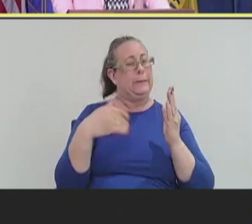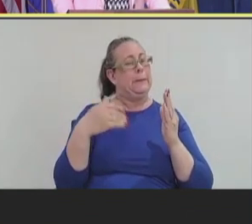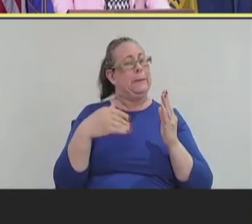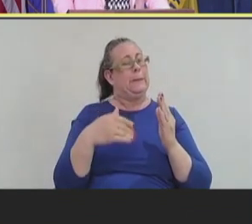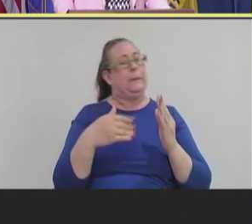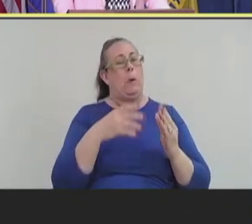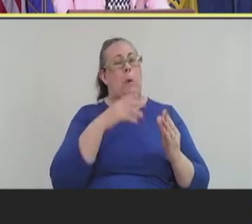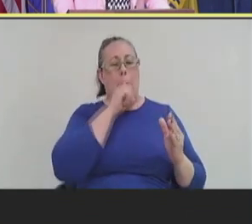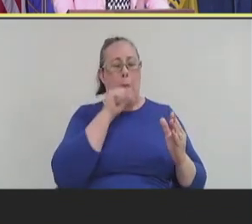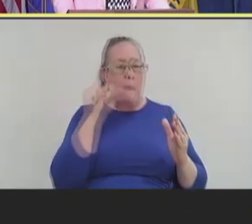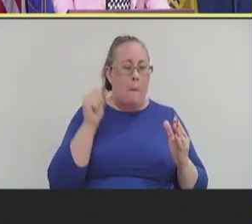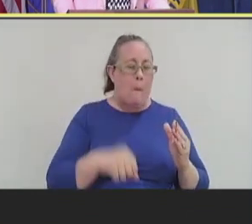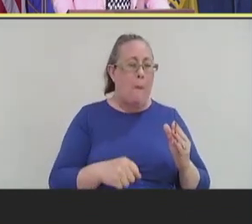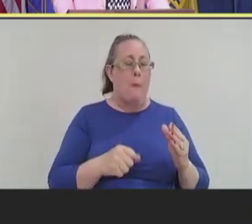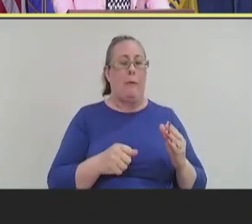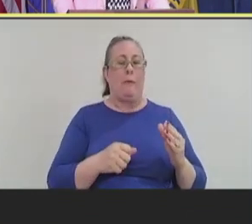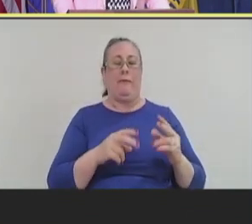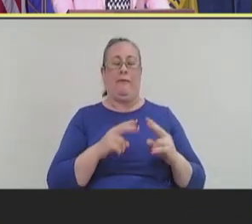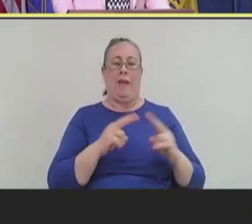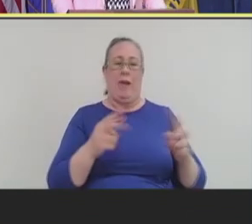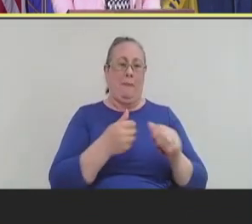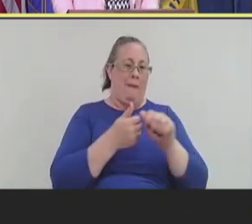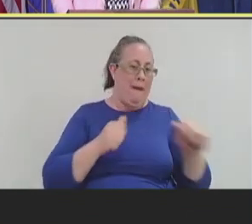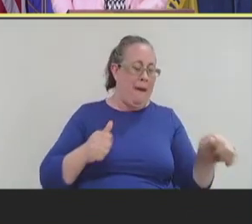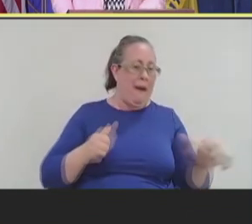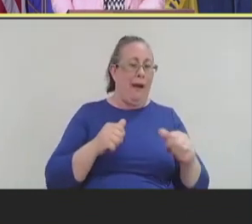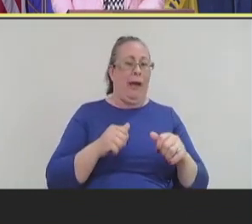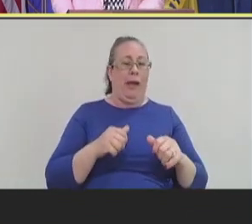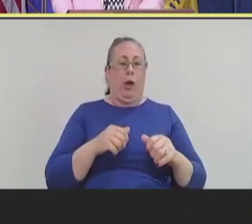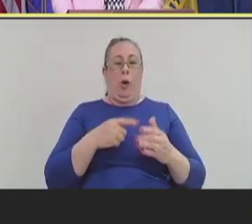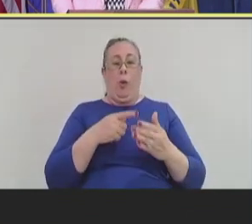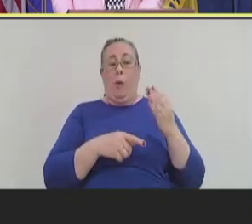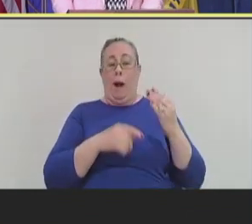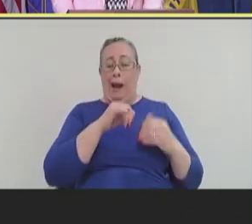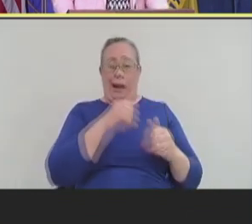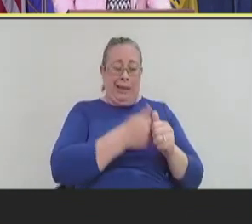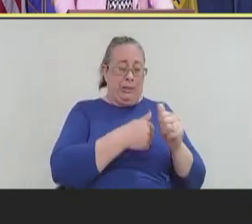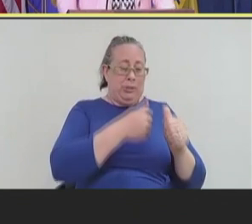thinking about it from a modular perspective, you know, what do each IIS need to be able to do?